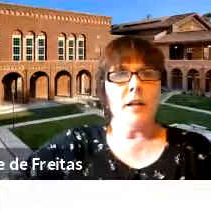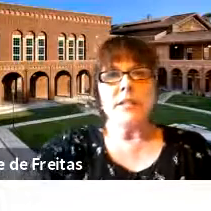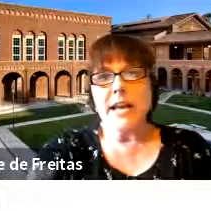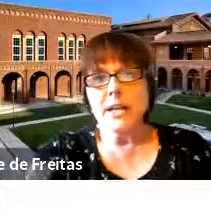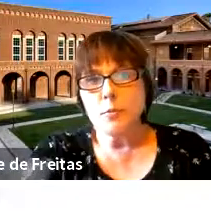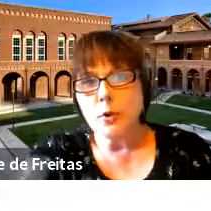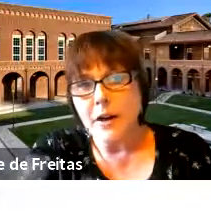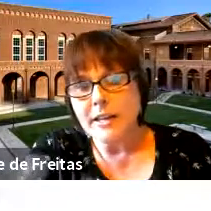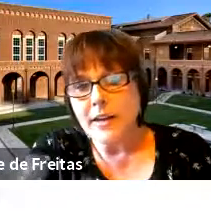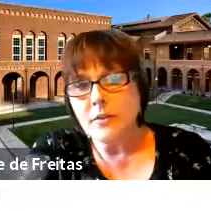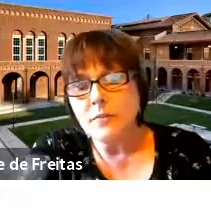I'm in the dashboard. Right now.